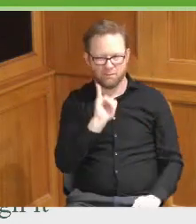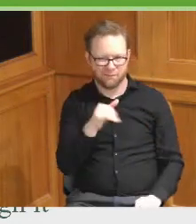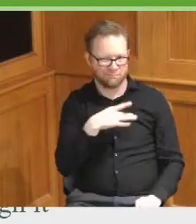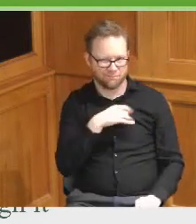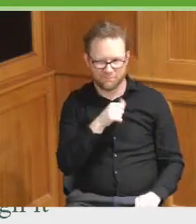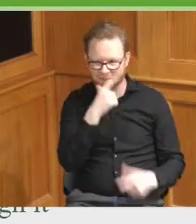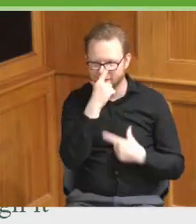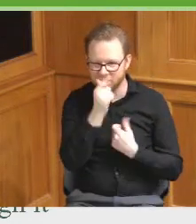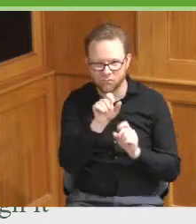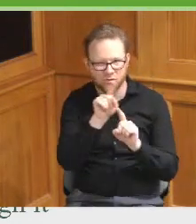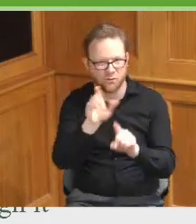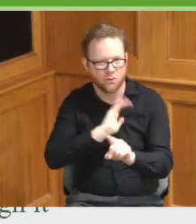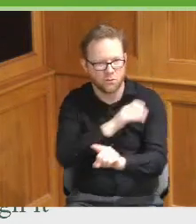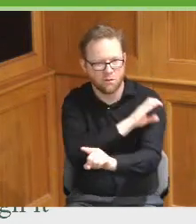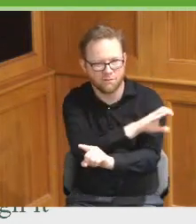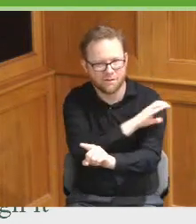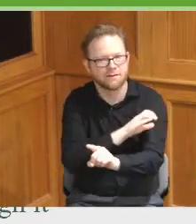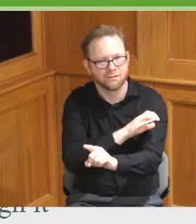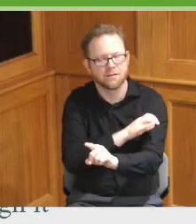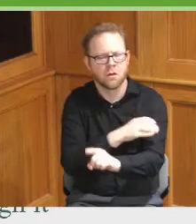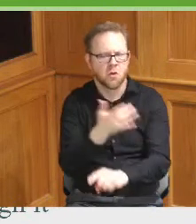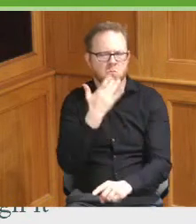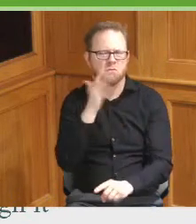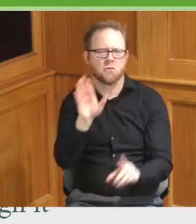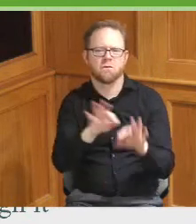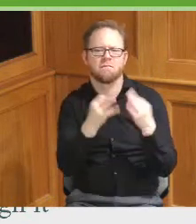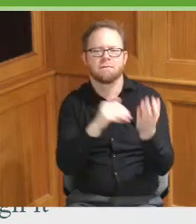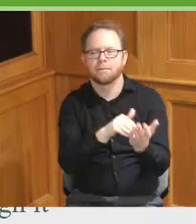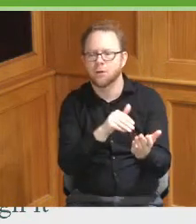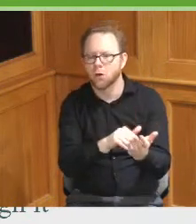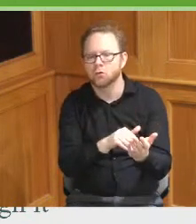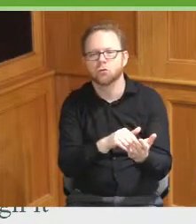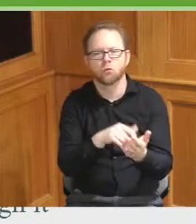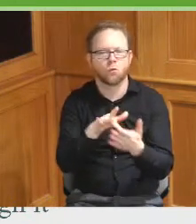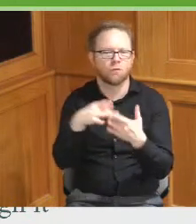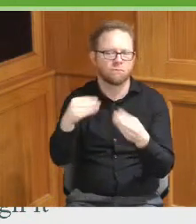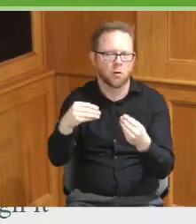interested in seeing vaccinations at your primary care physician or places closer to home like your